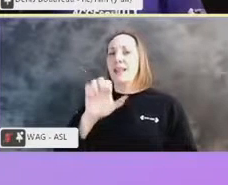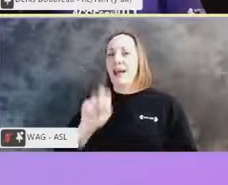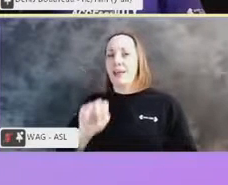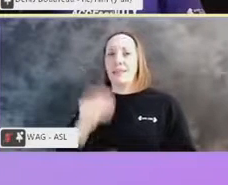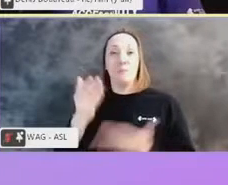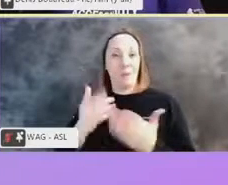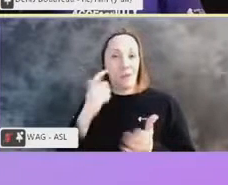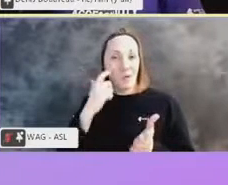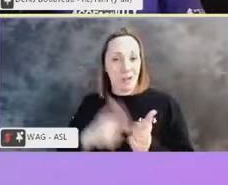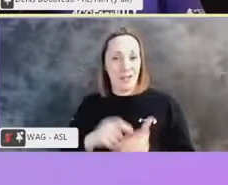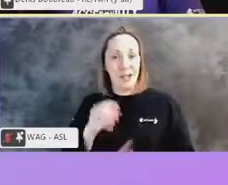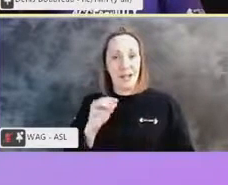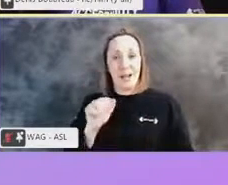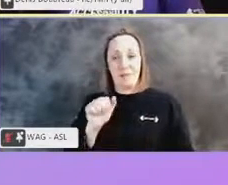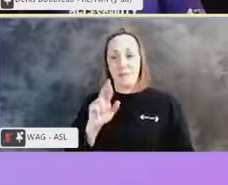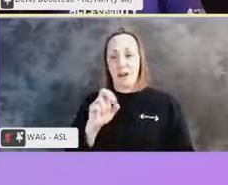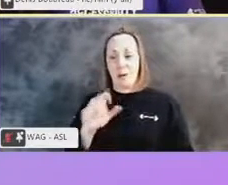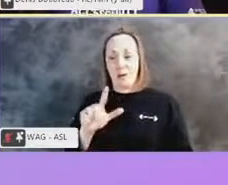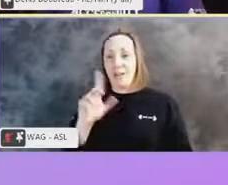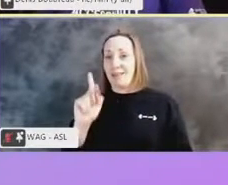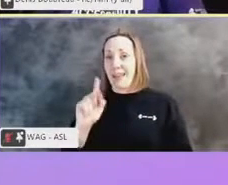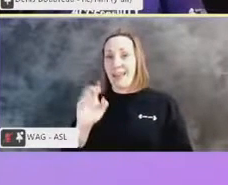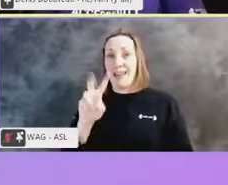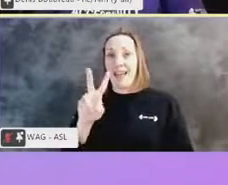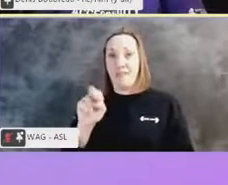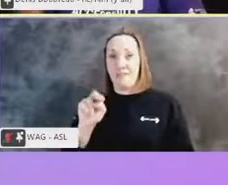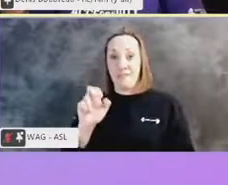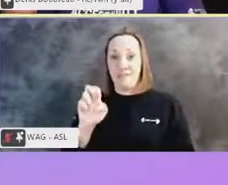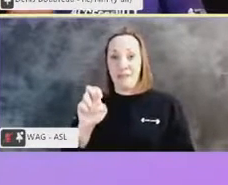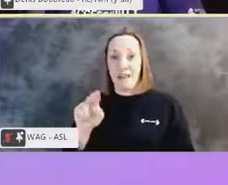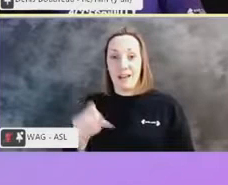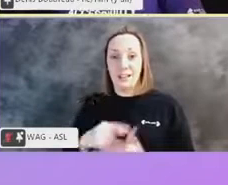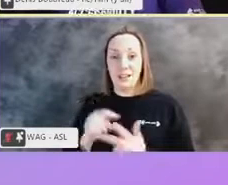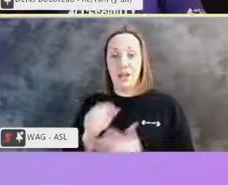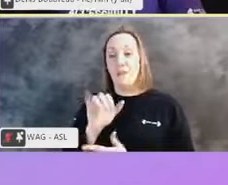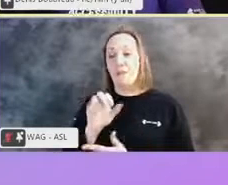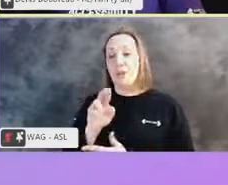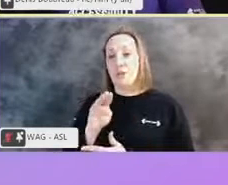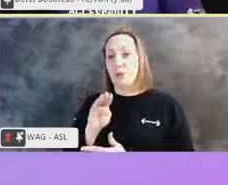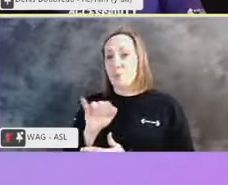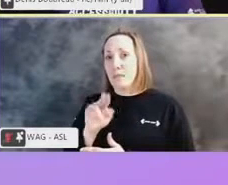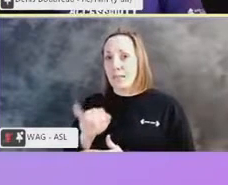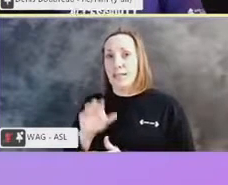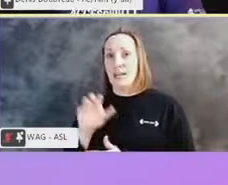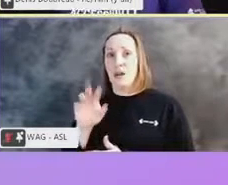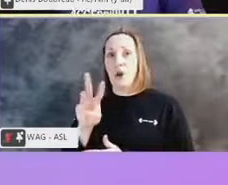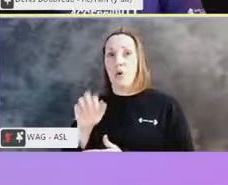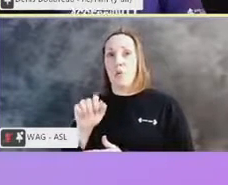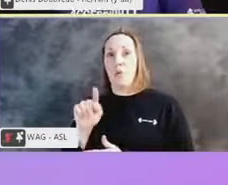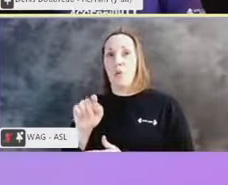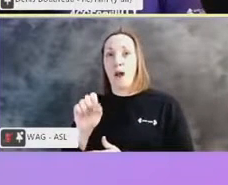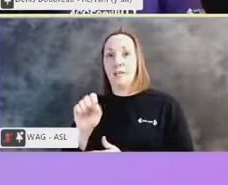randomly I'm going to name a few. So Jamie is one you might